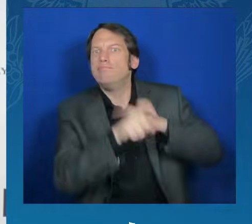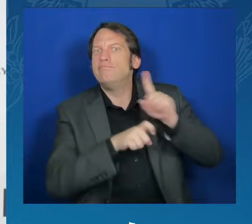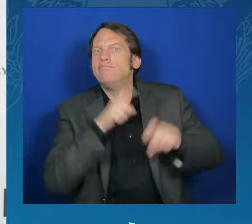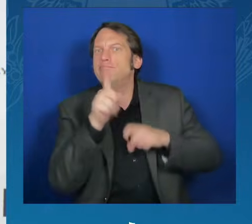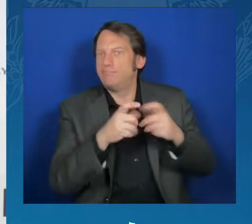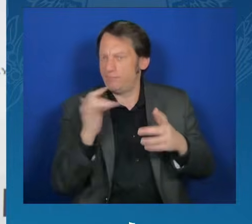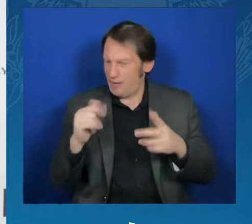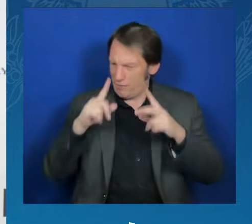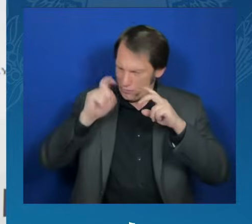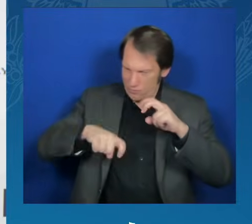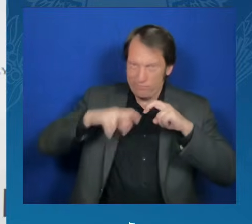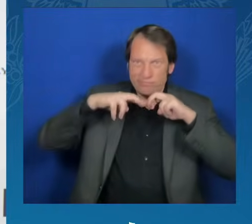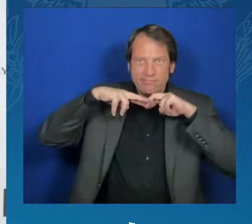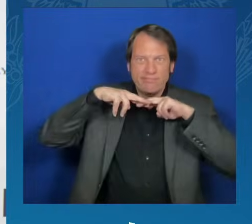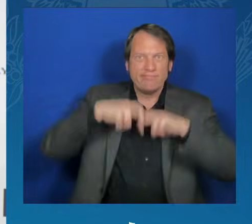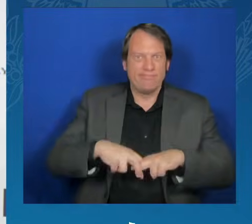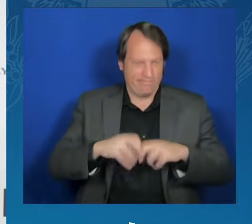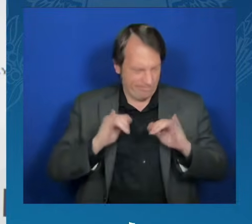Whether it is in America's interest